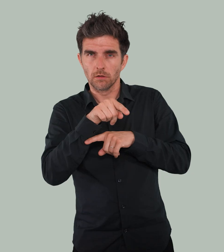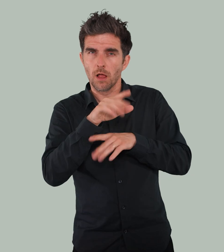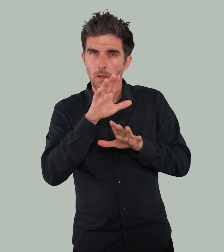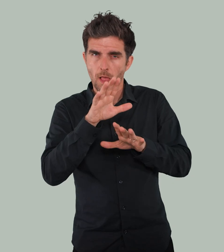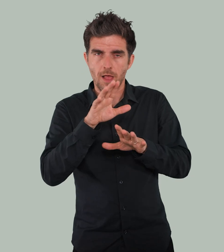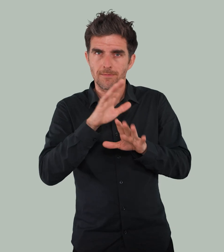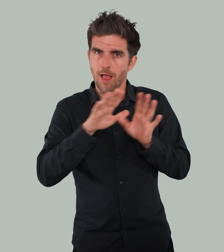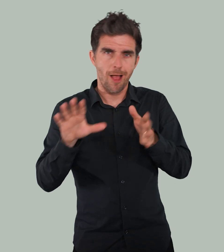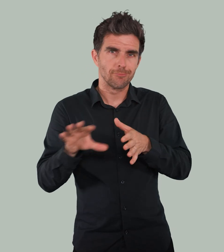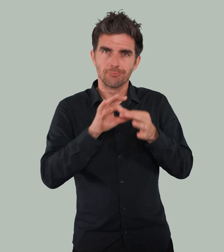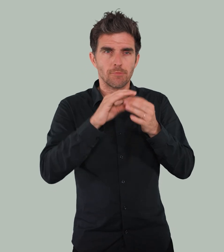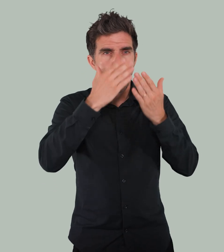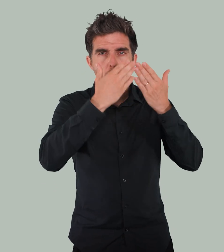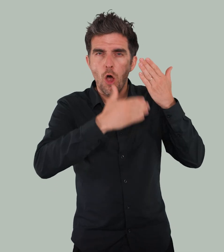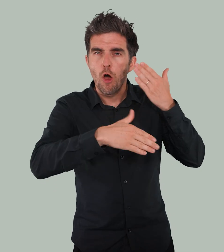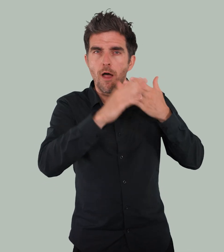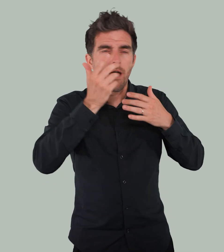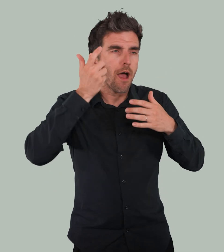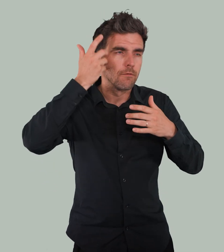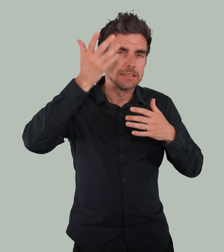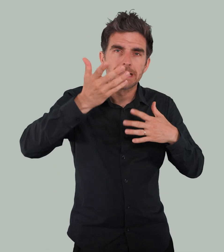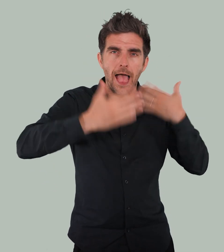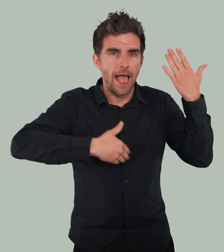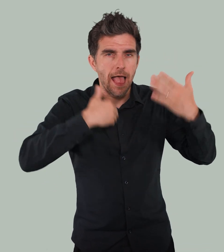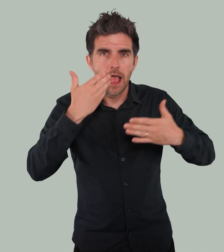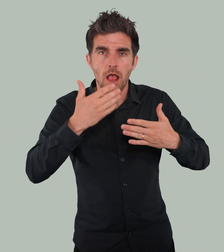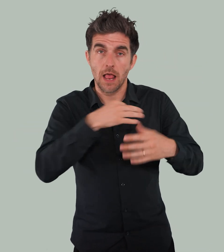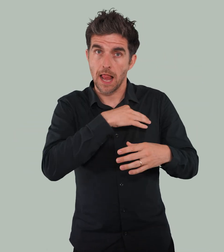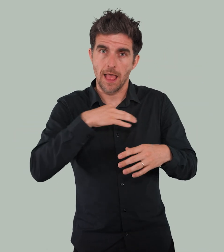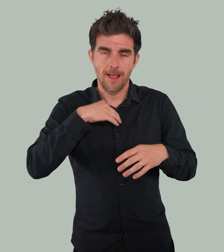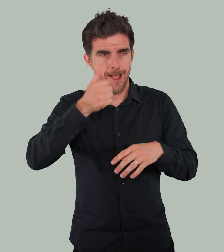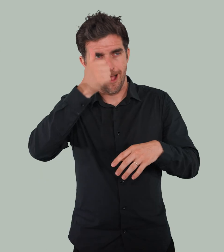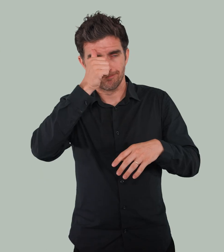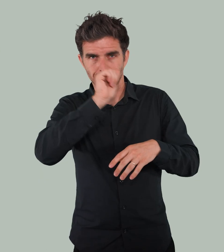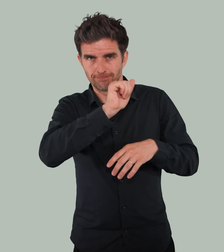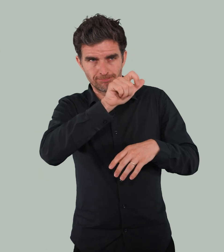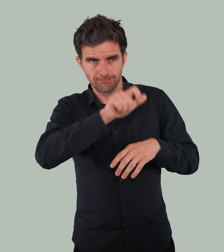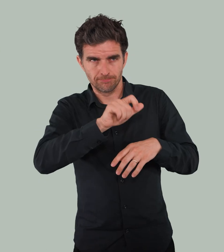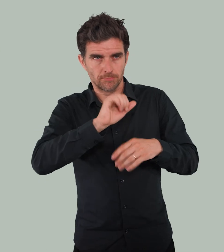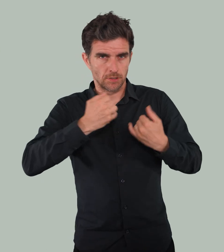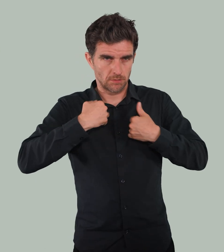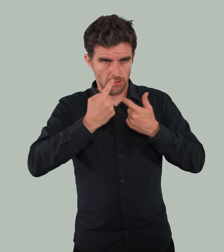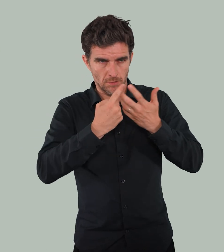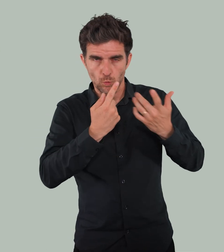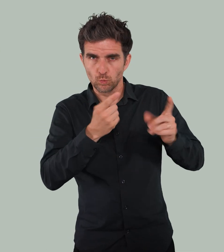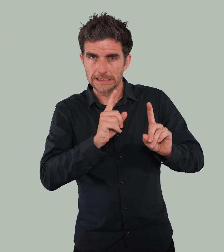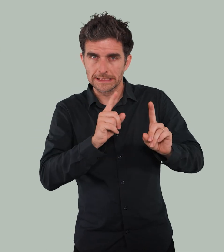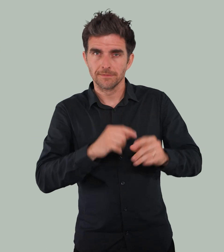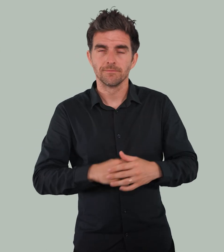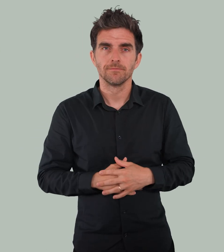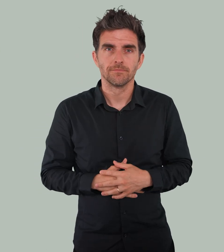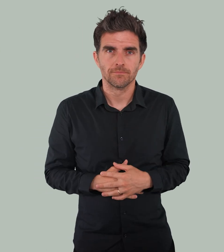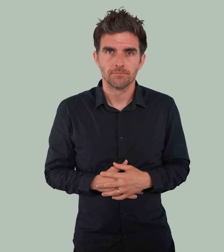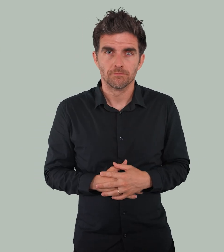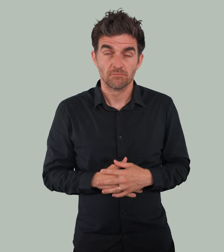which may not align with longitudinal clinical understanding of an individual’s condition.